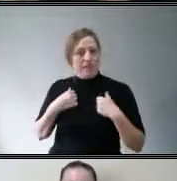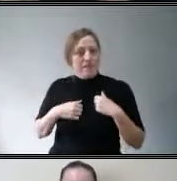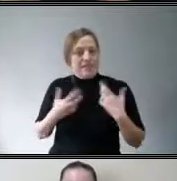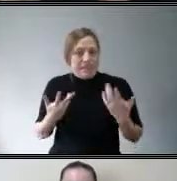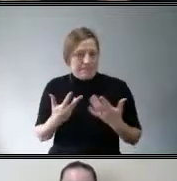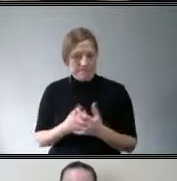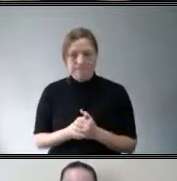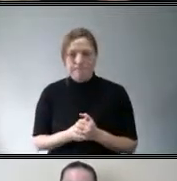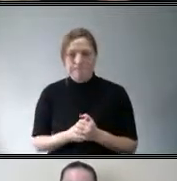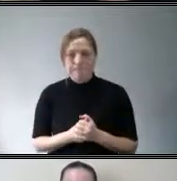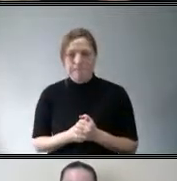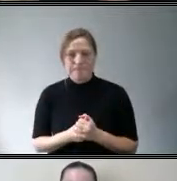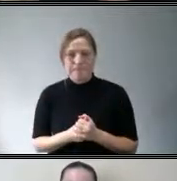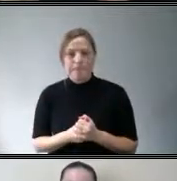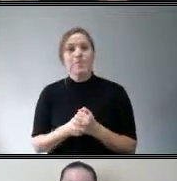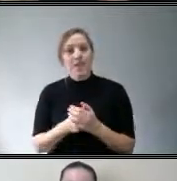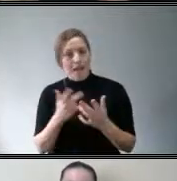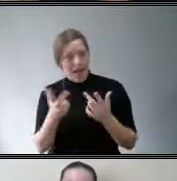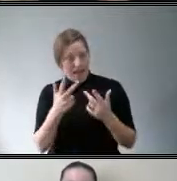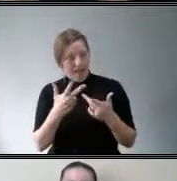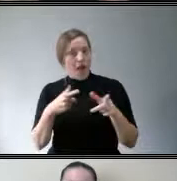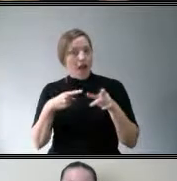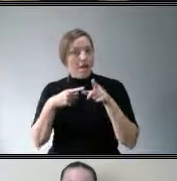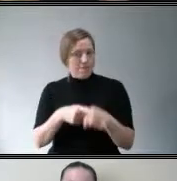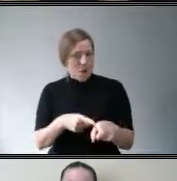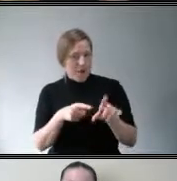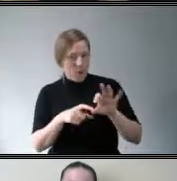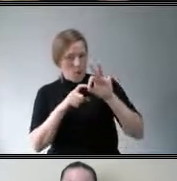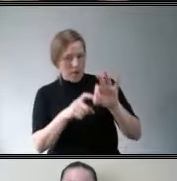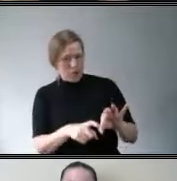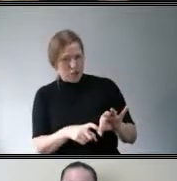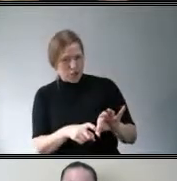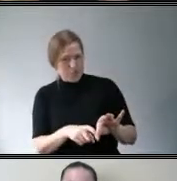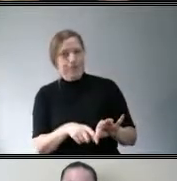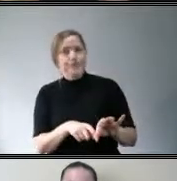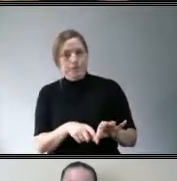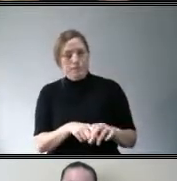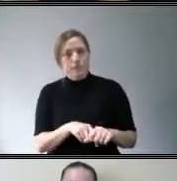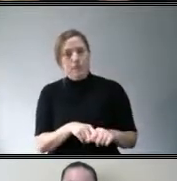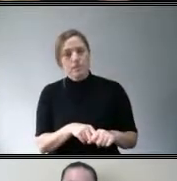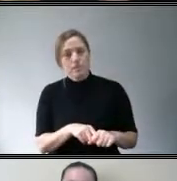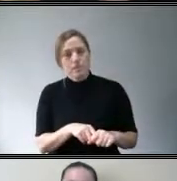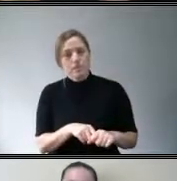sort of a follow-up question around is there any system in place um to reach that destination um do